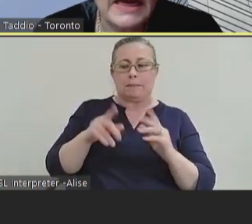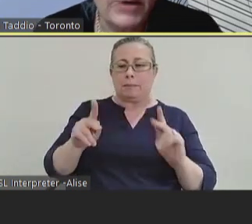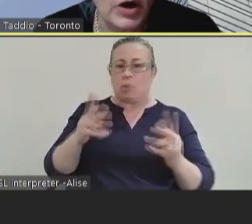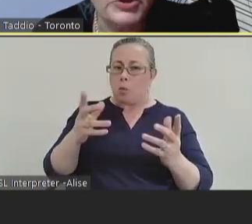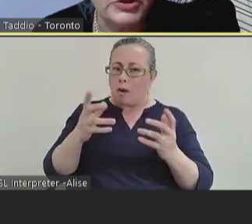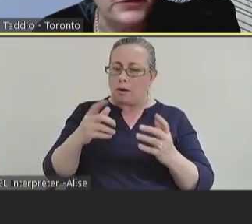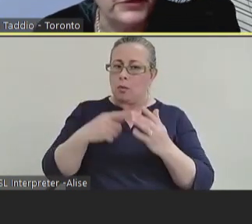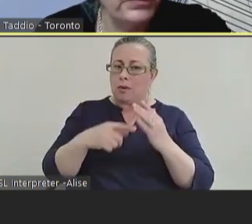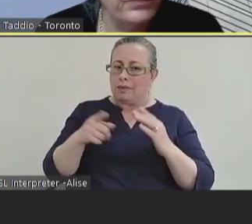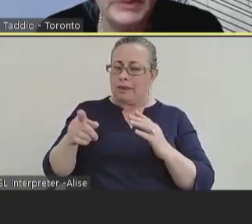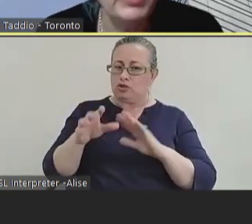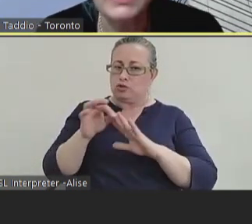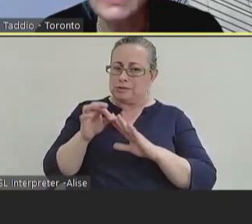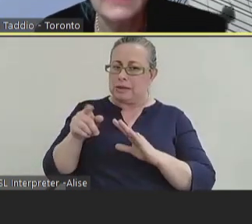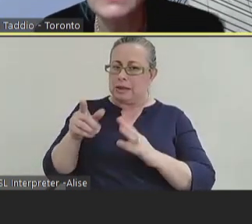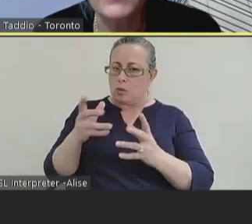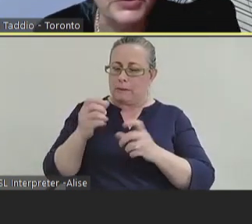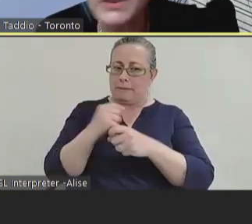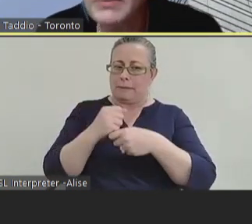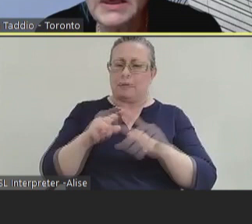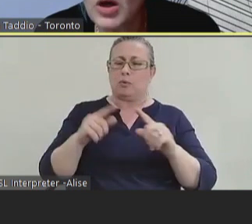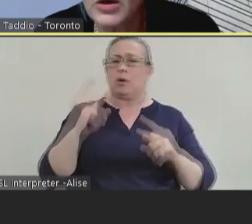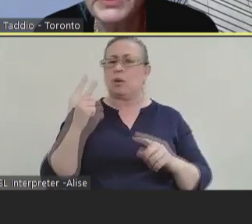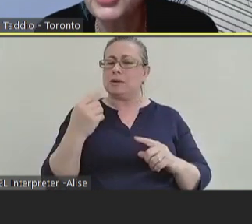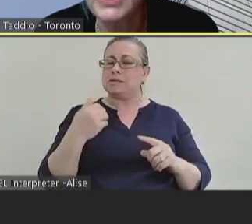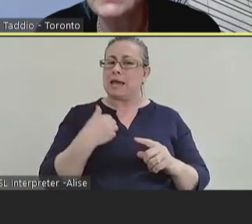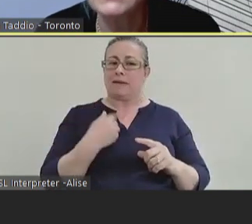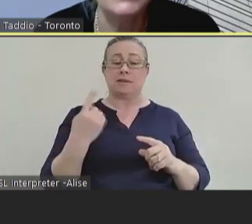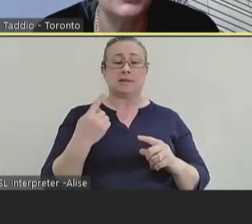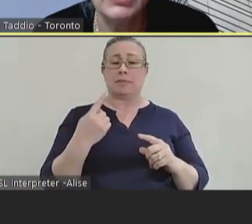have an option for people to tell us if there's something not on the checklist that you would